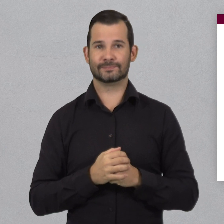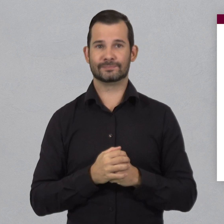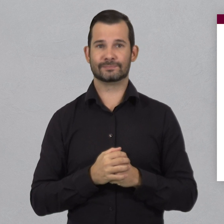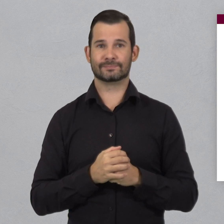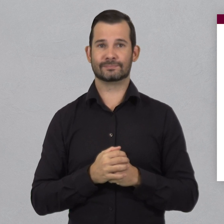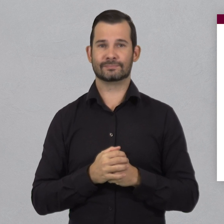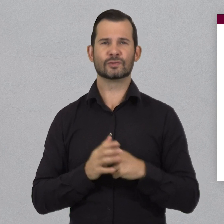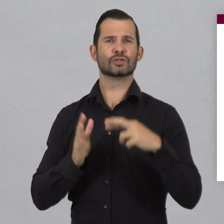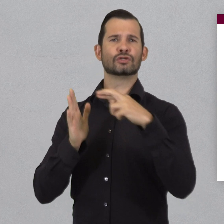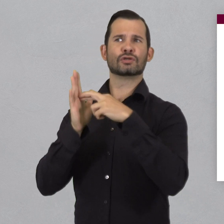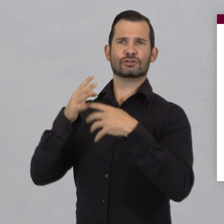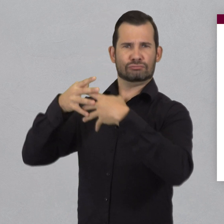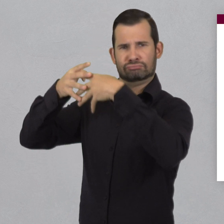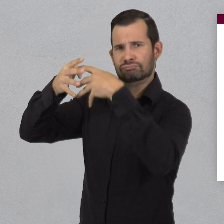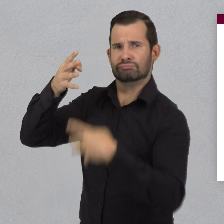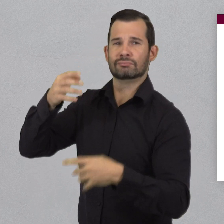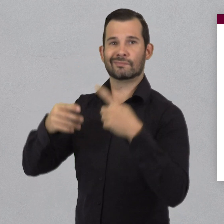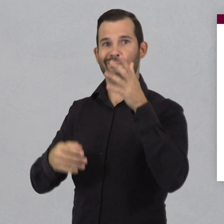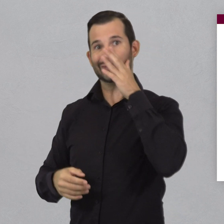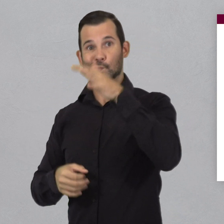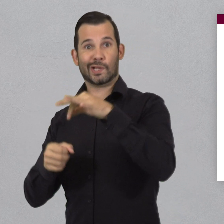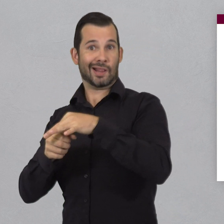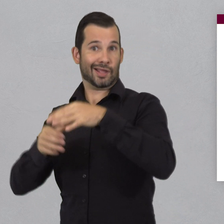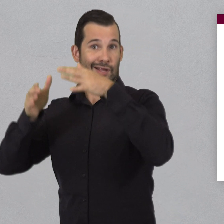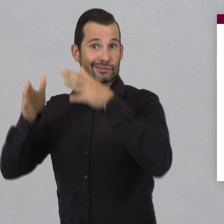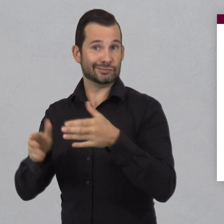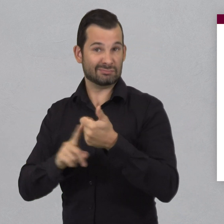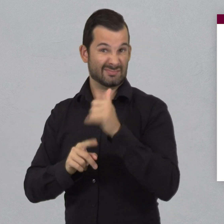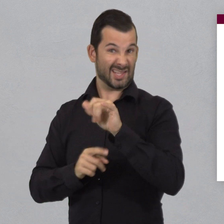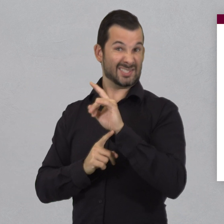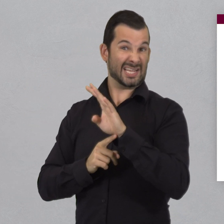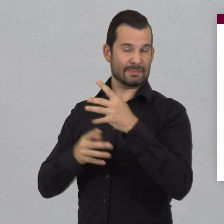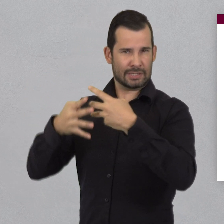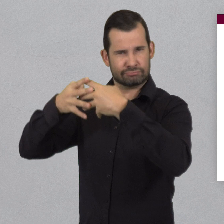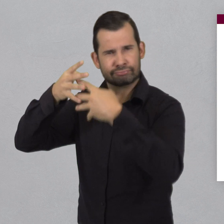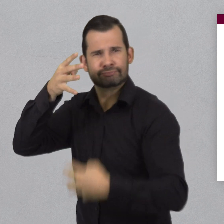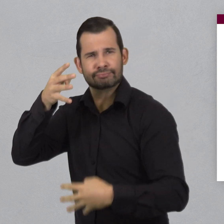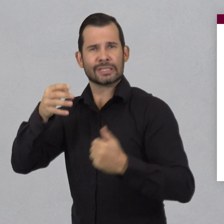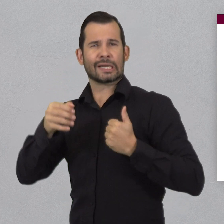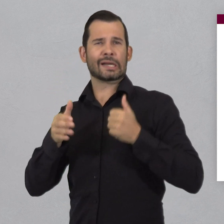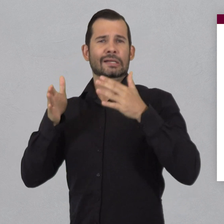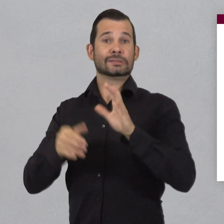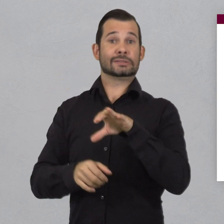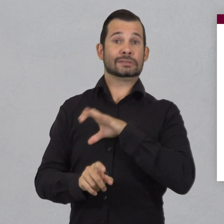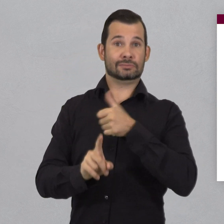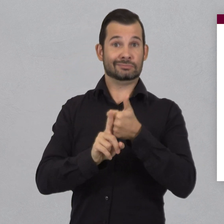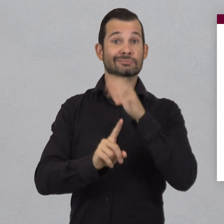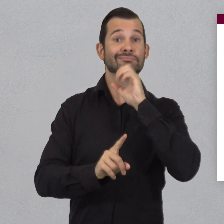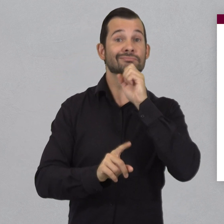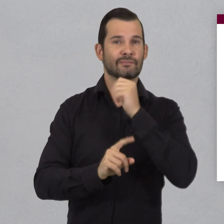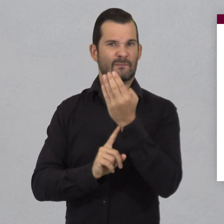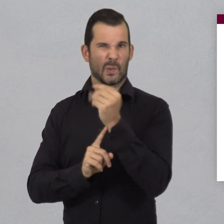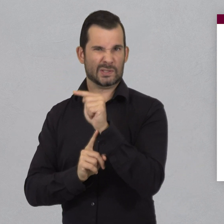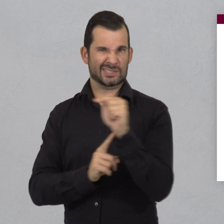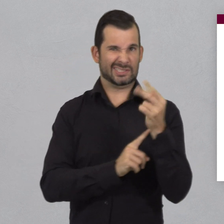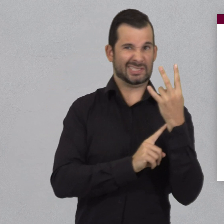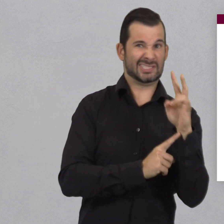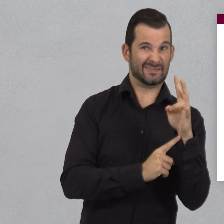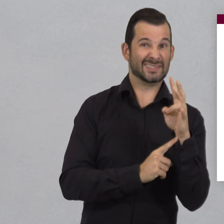· The Register of Future Electors: This database lists Canadian citizens who are between 14 and